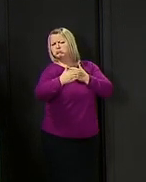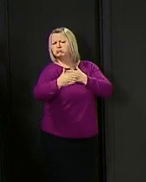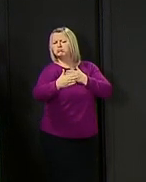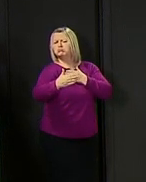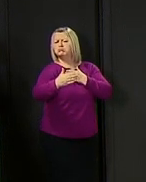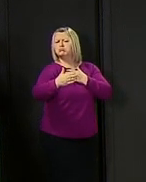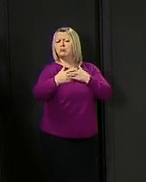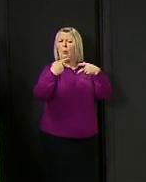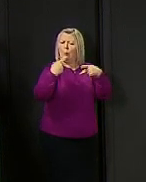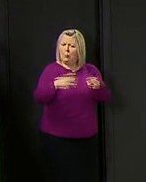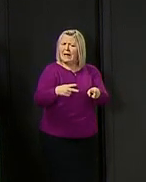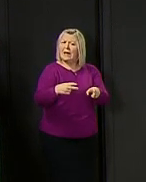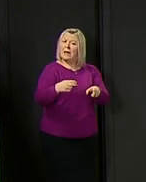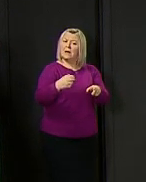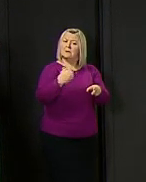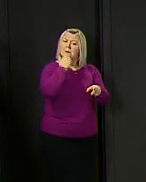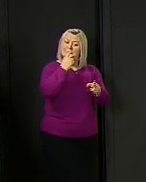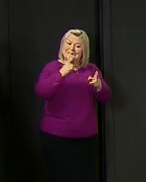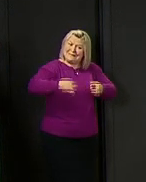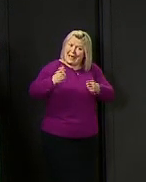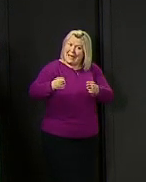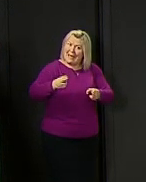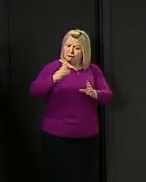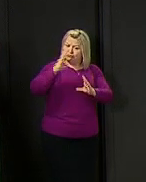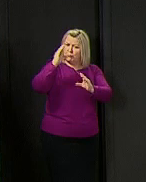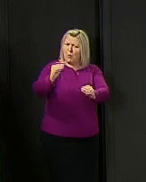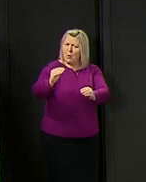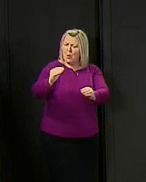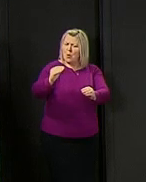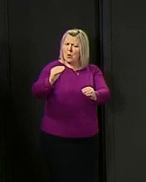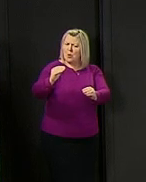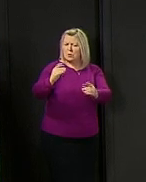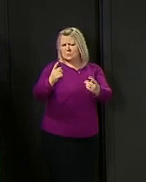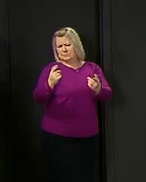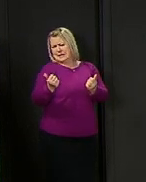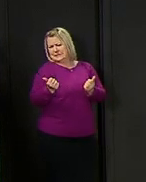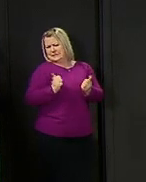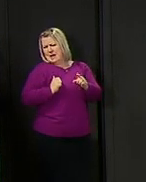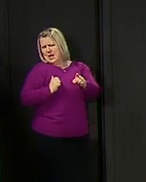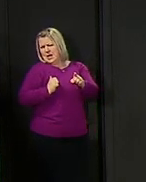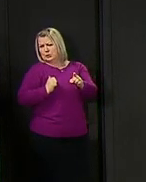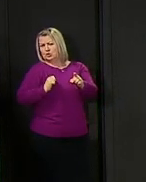Just how much of a large spike should the Scottish population be preparing itself for